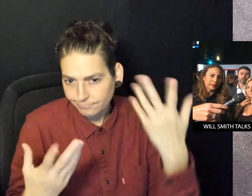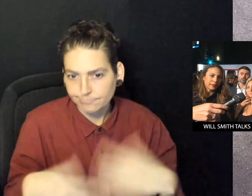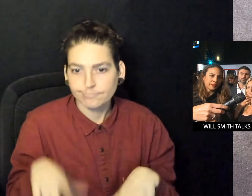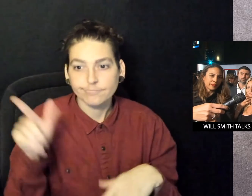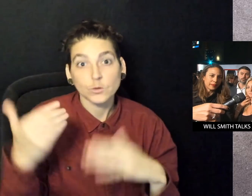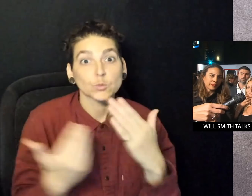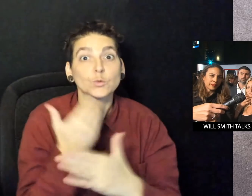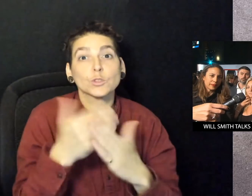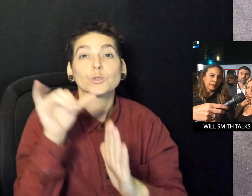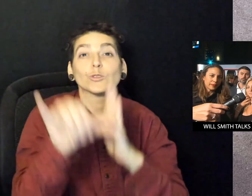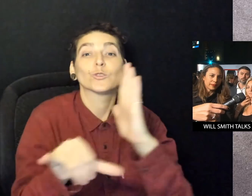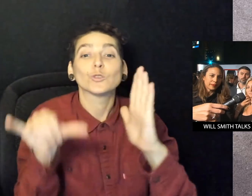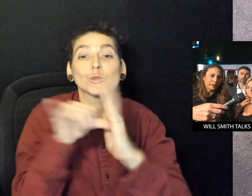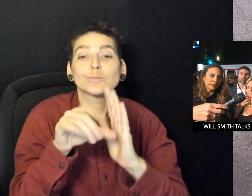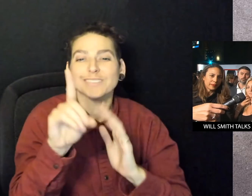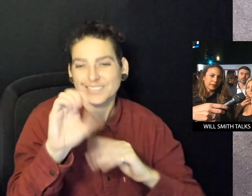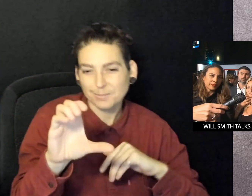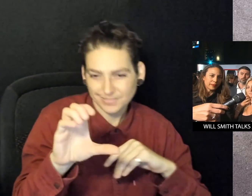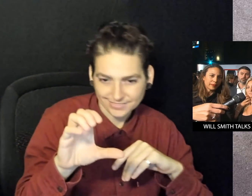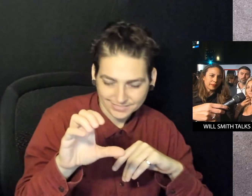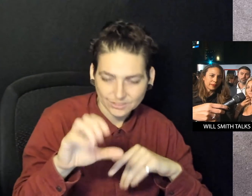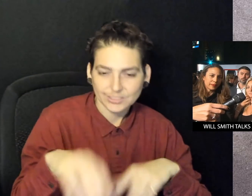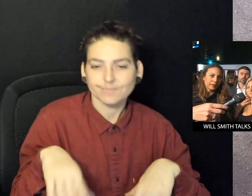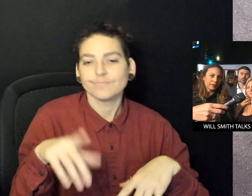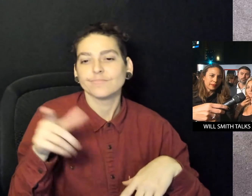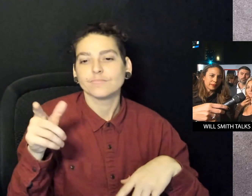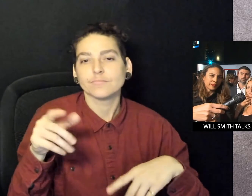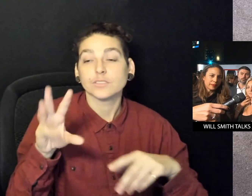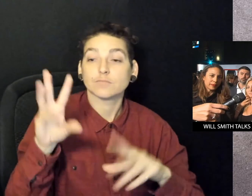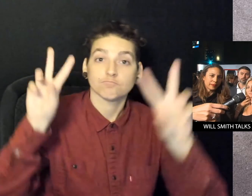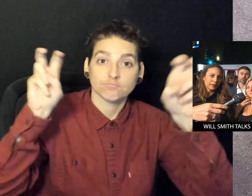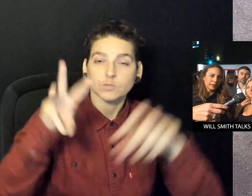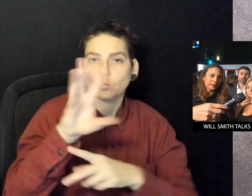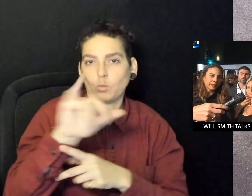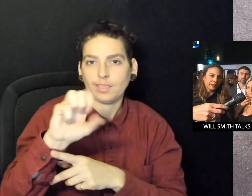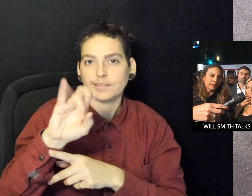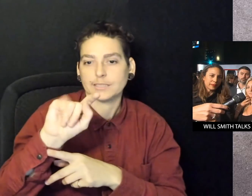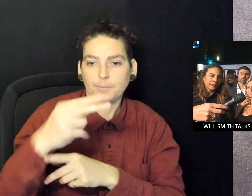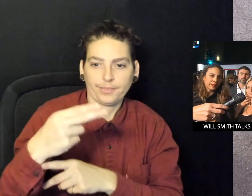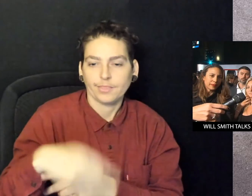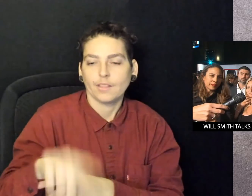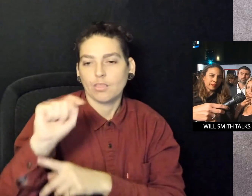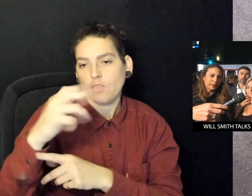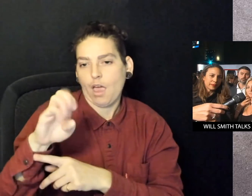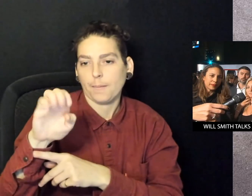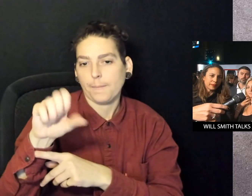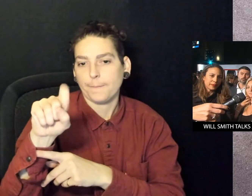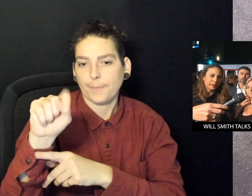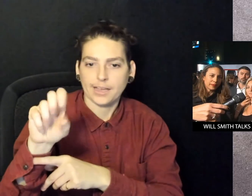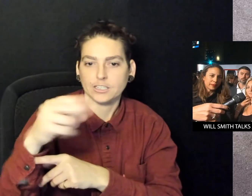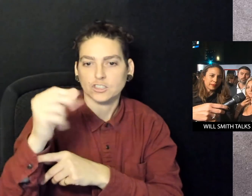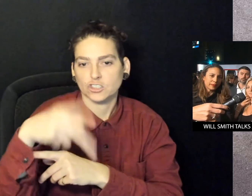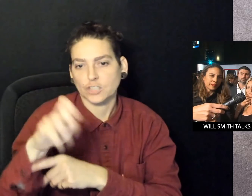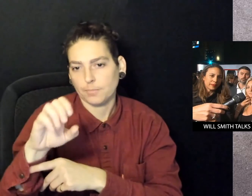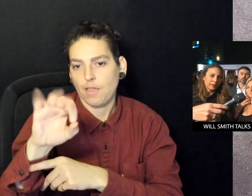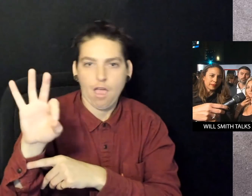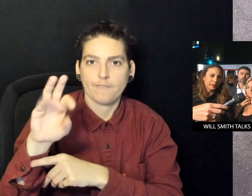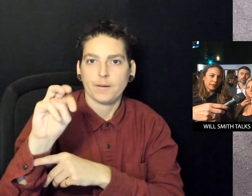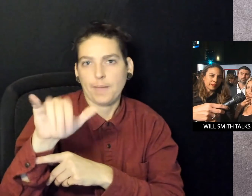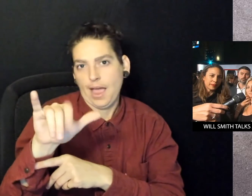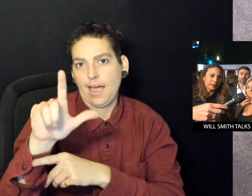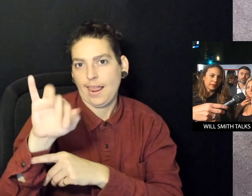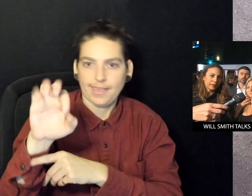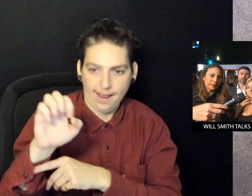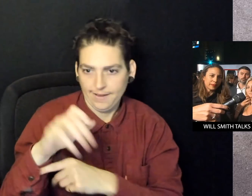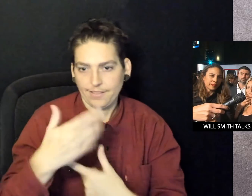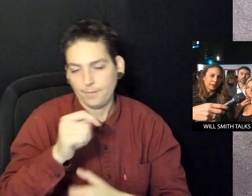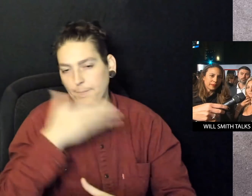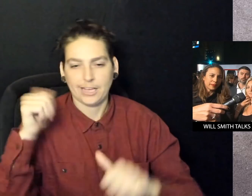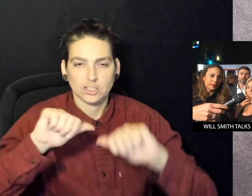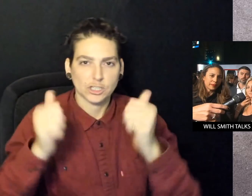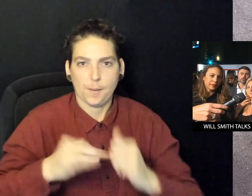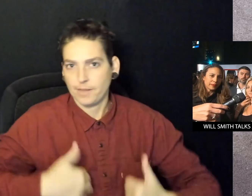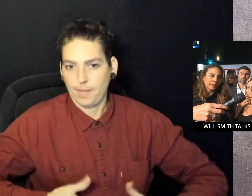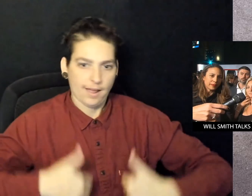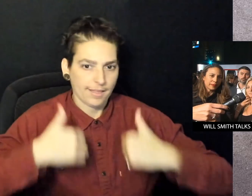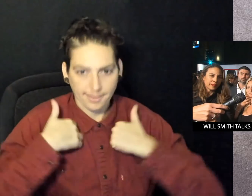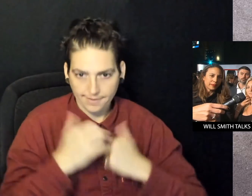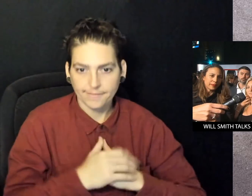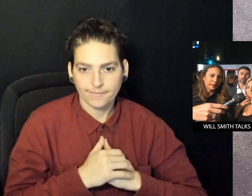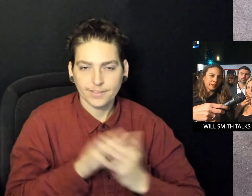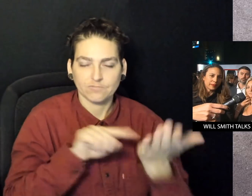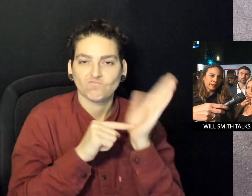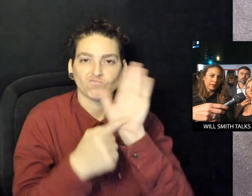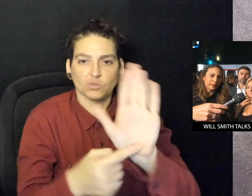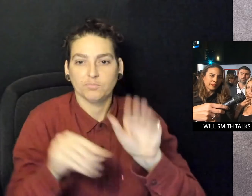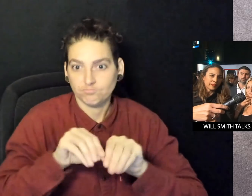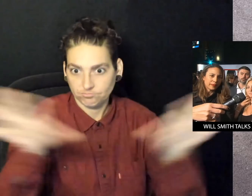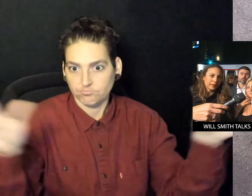and more in a new YouTube docuseries entitled Will Smith the best shape of my life it will